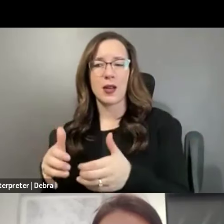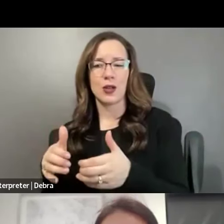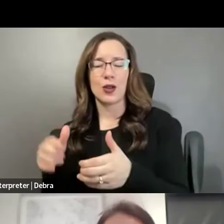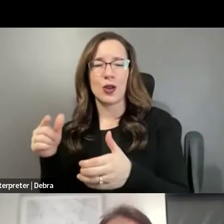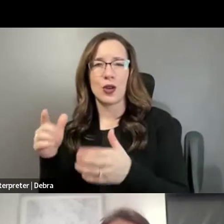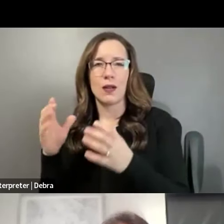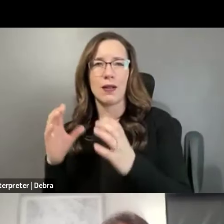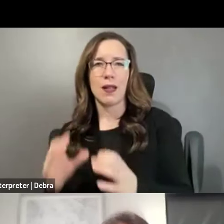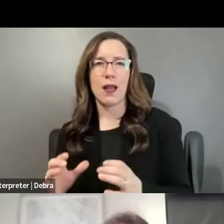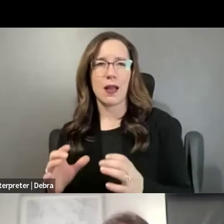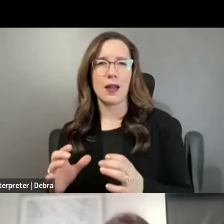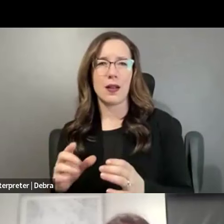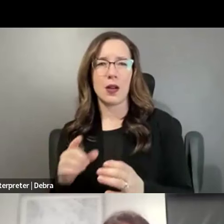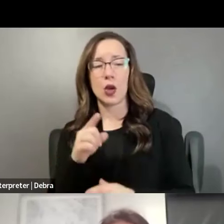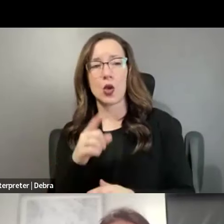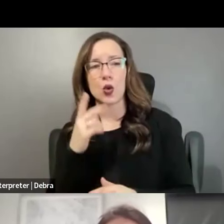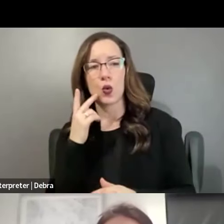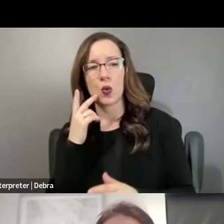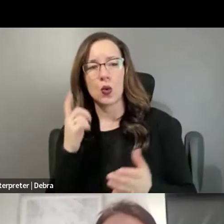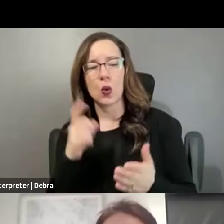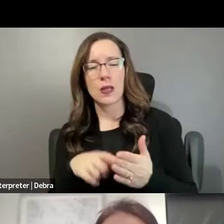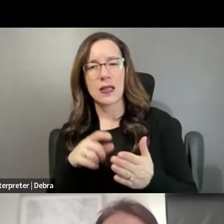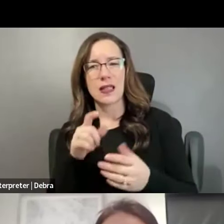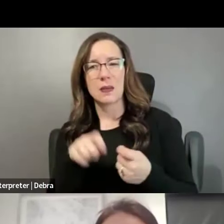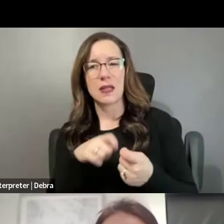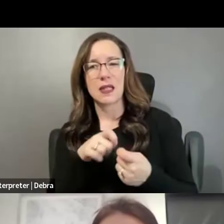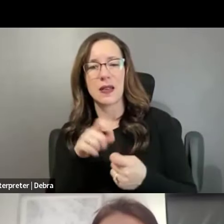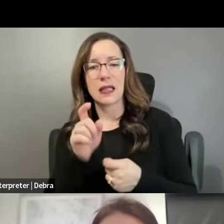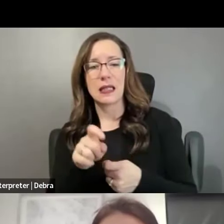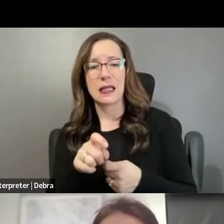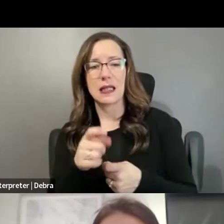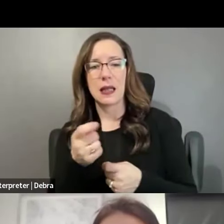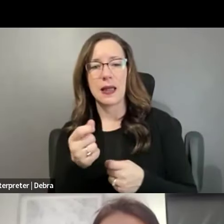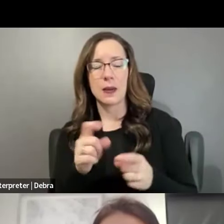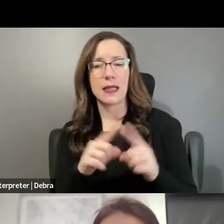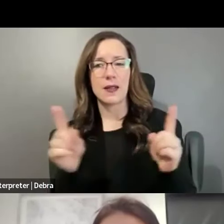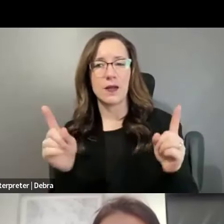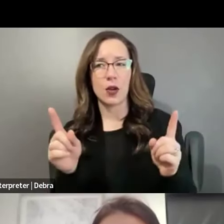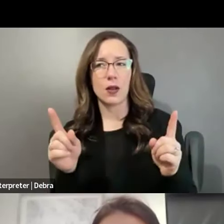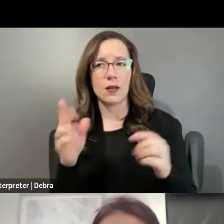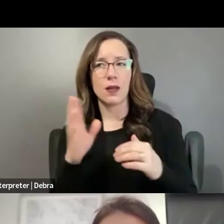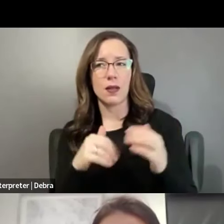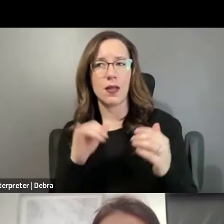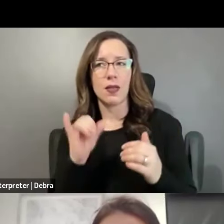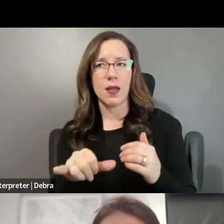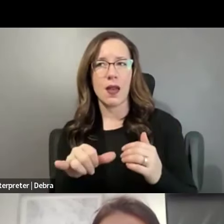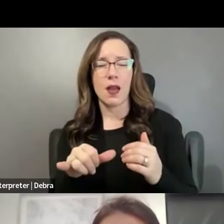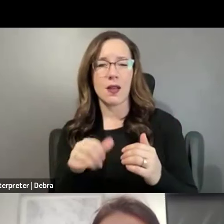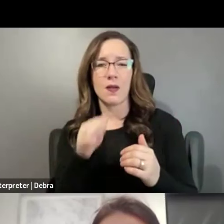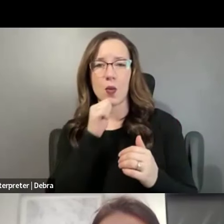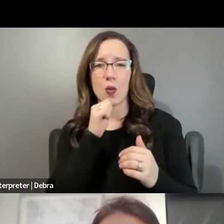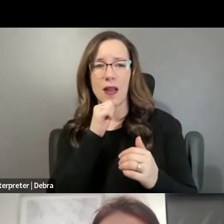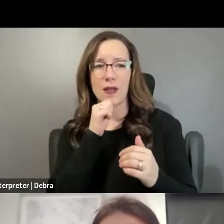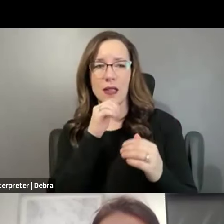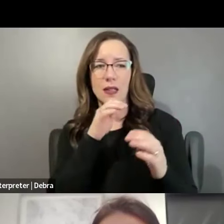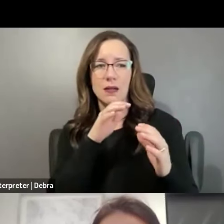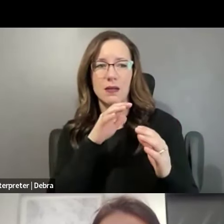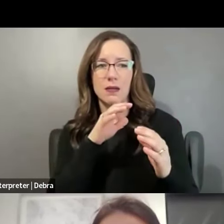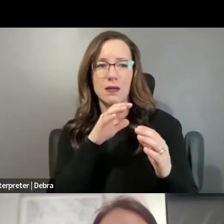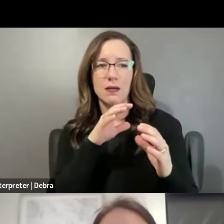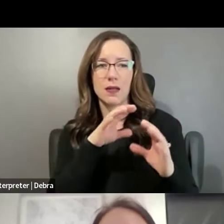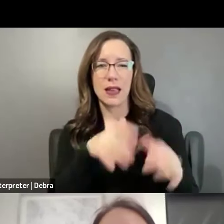And do you see certain needs that are a bit different from that in the private sector?